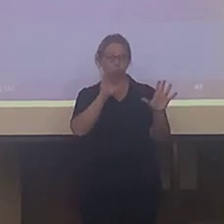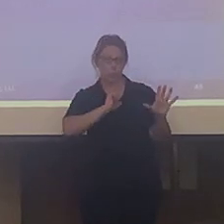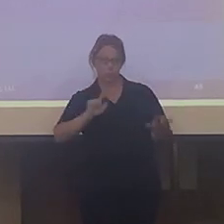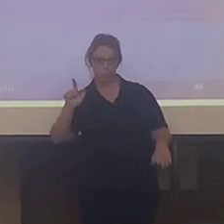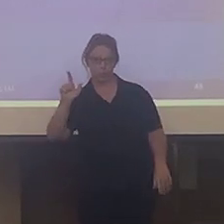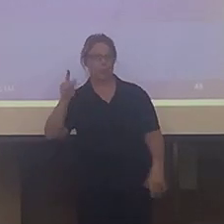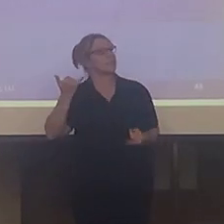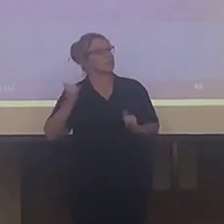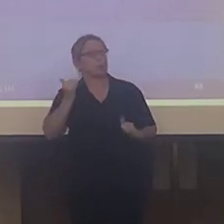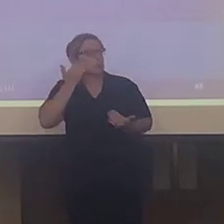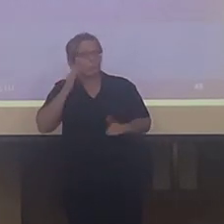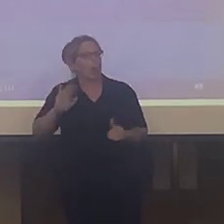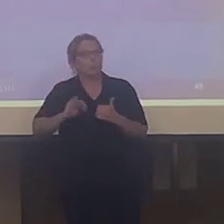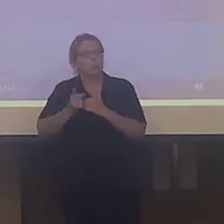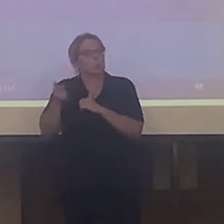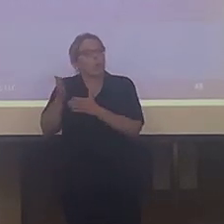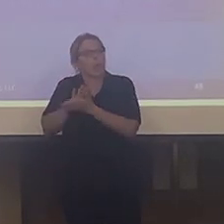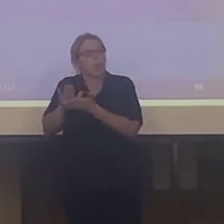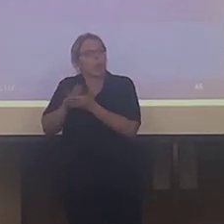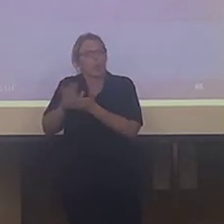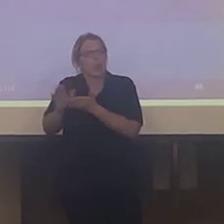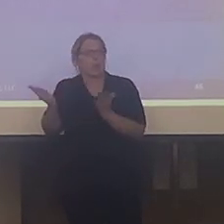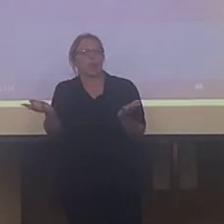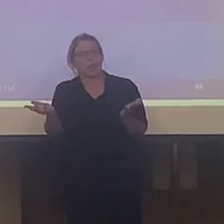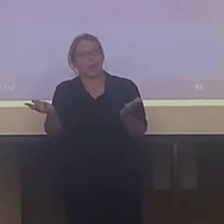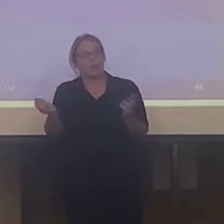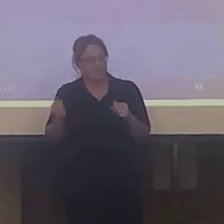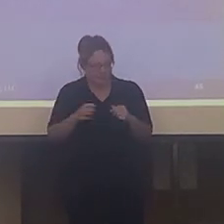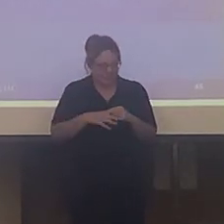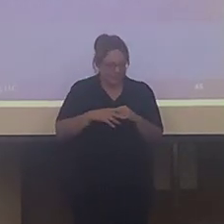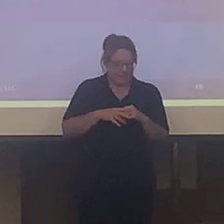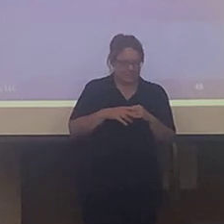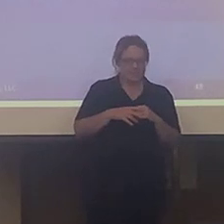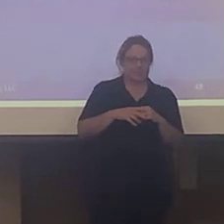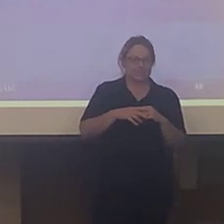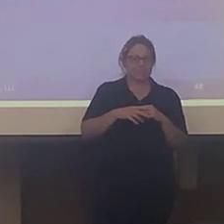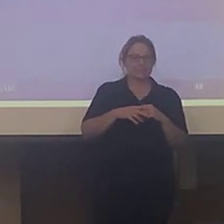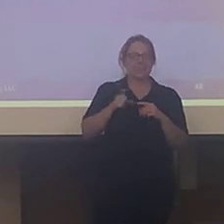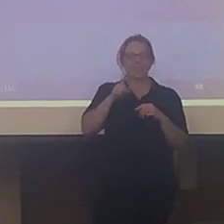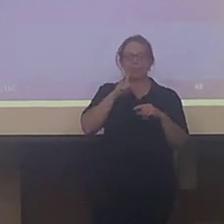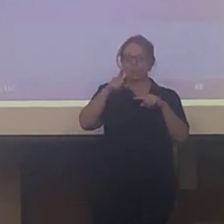does not know how to clean this room right um it needs to be based on that information